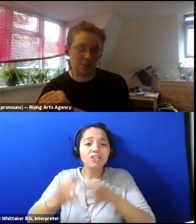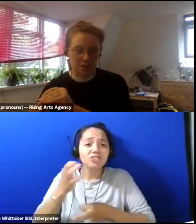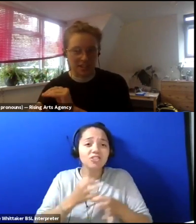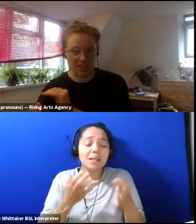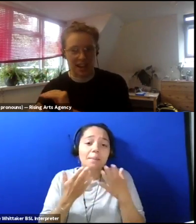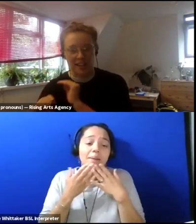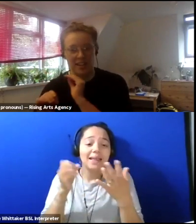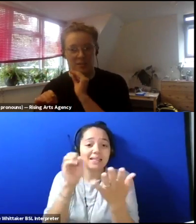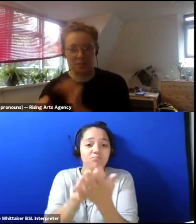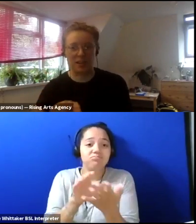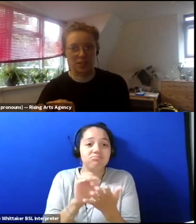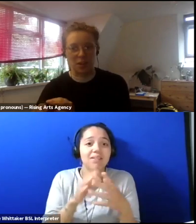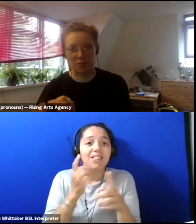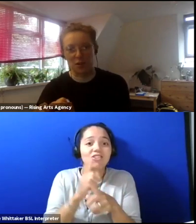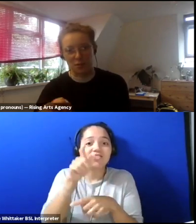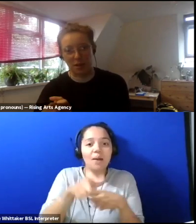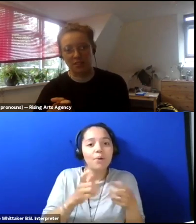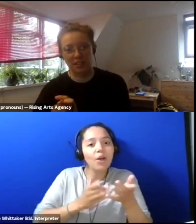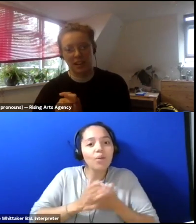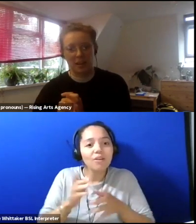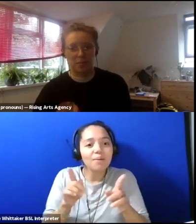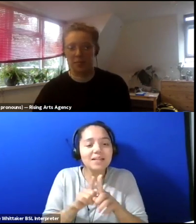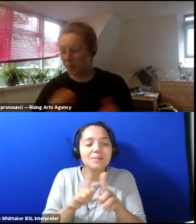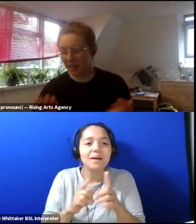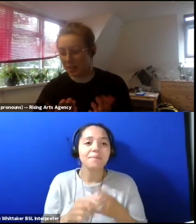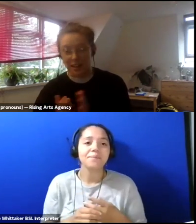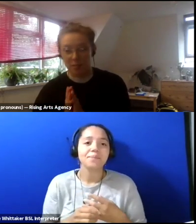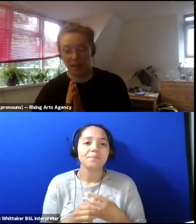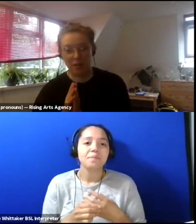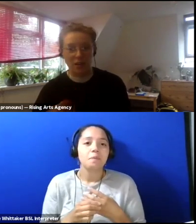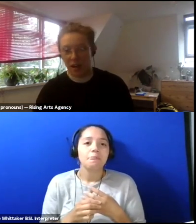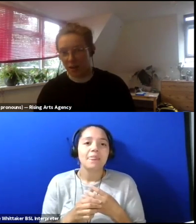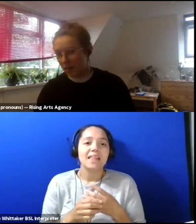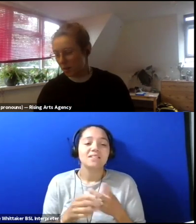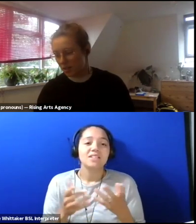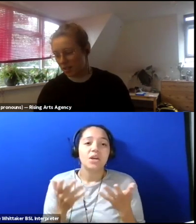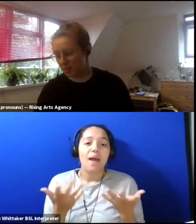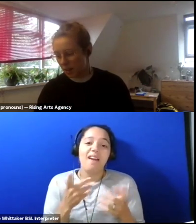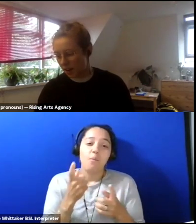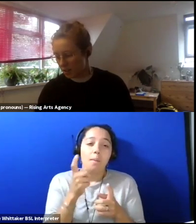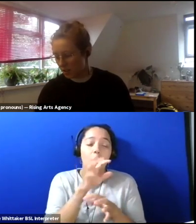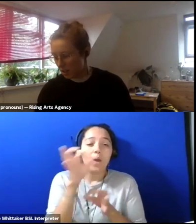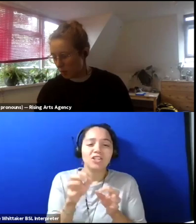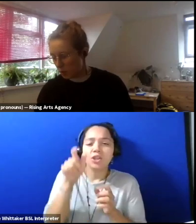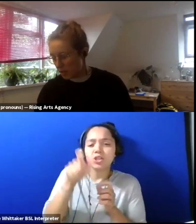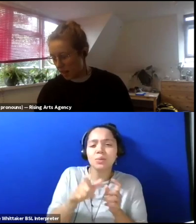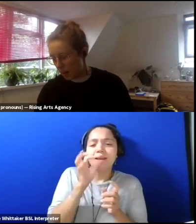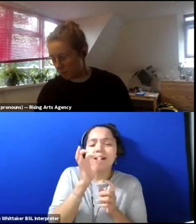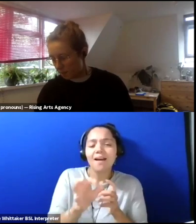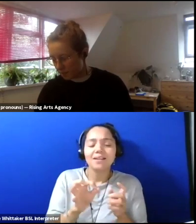please put those in the chat and we'd love to go through those as well. In the meantime, I've got another question that somebody asked, which was: